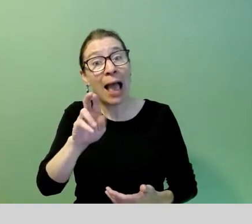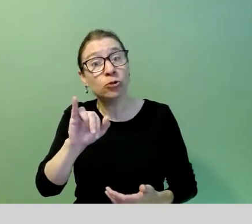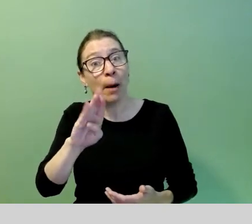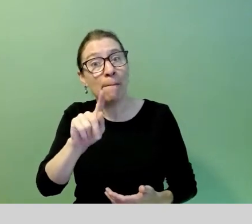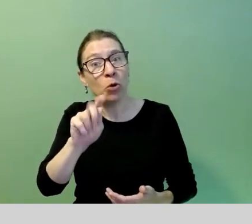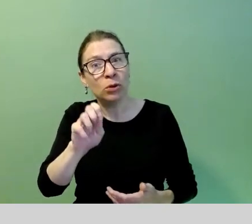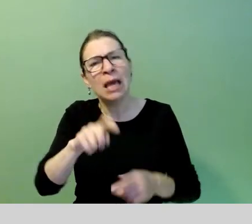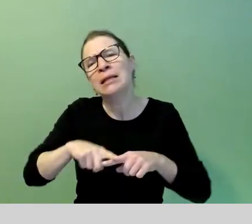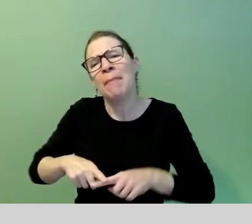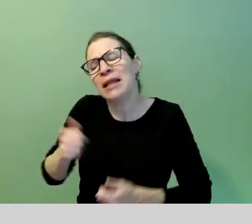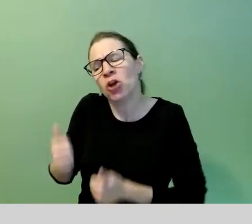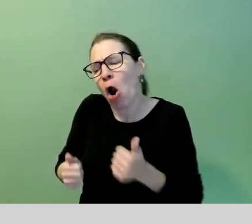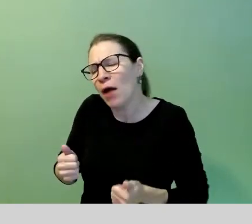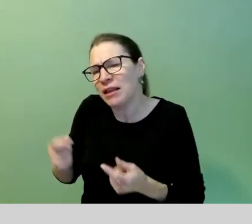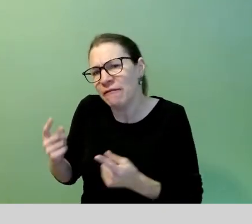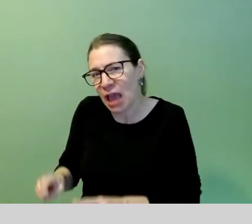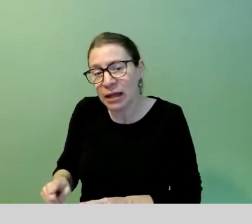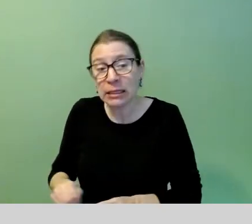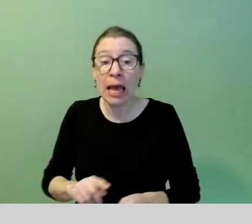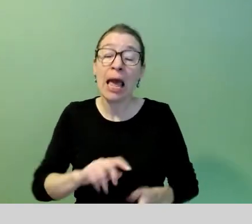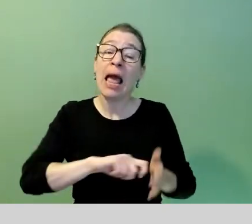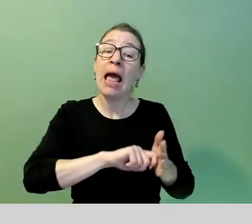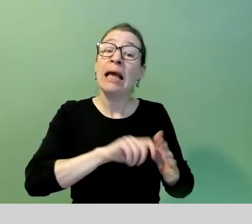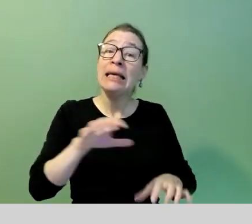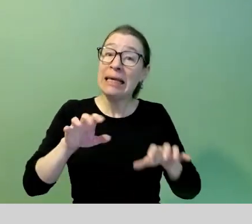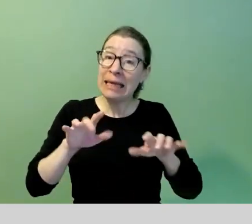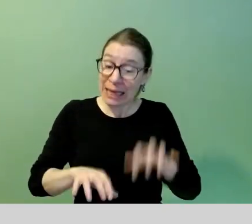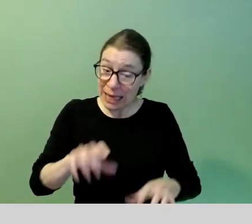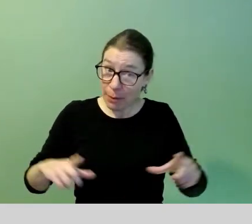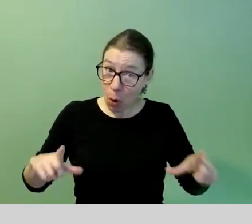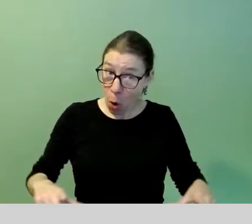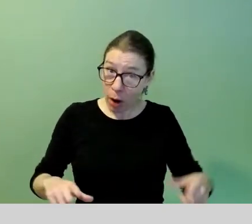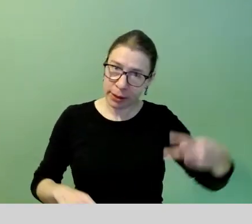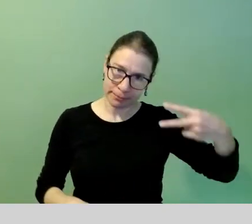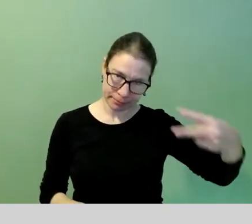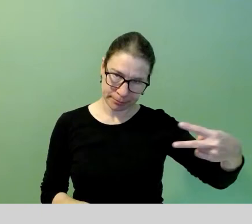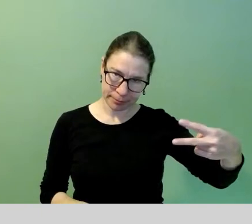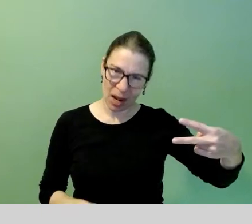Keyboard events are the on-key-pressed and on-key-release. They're a lot simpler.